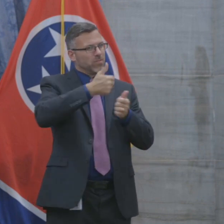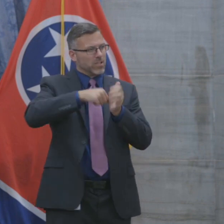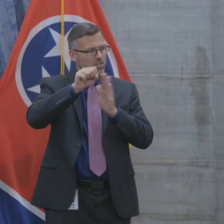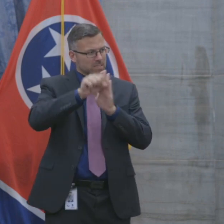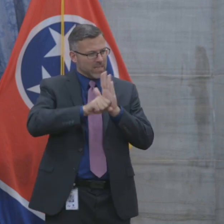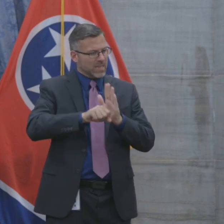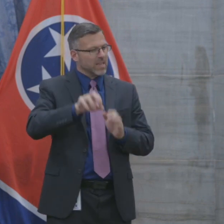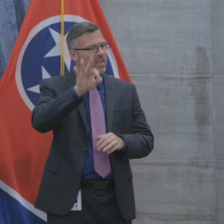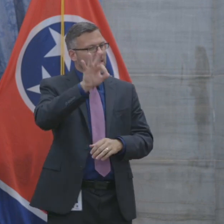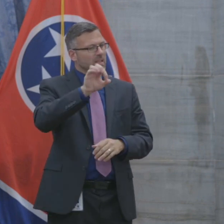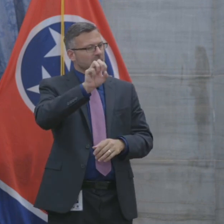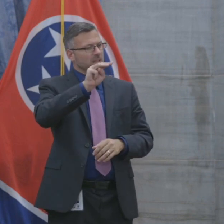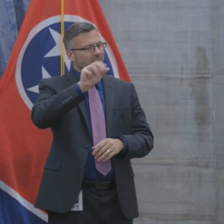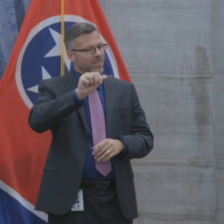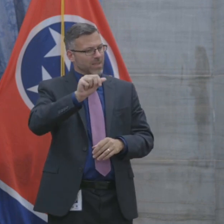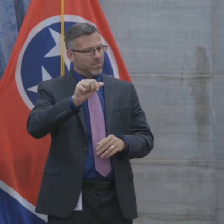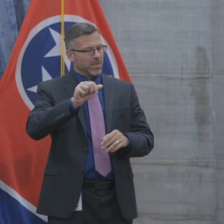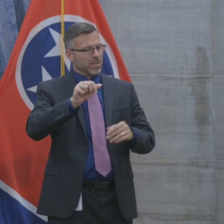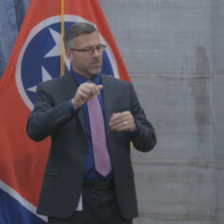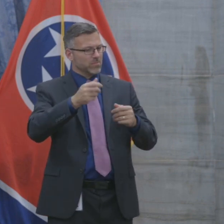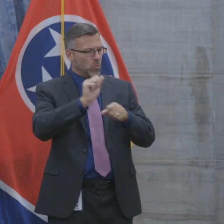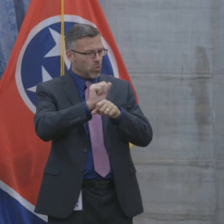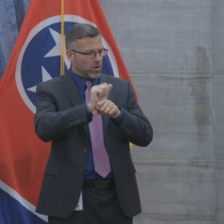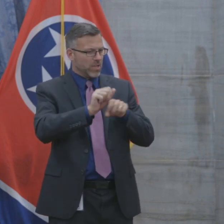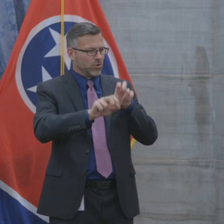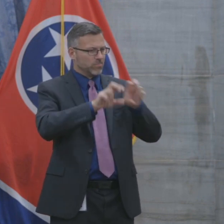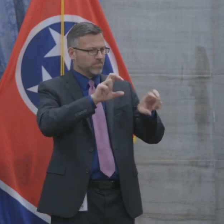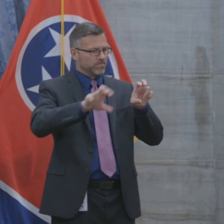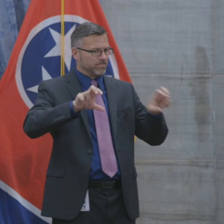and there's two -- there's two areas that are not necessarily